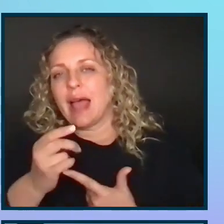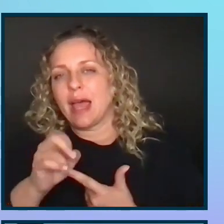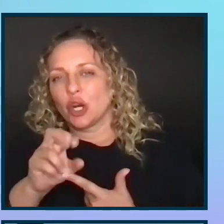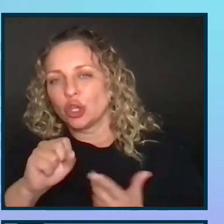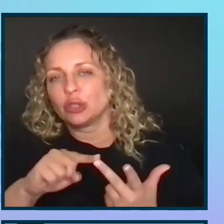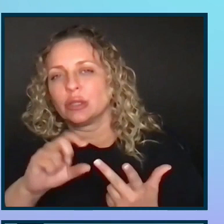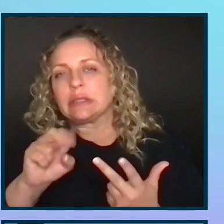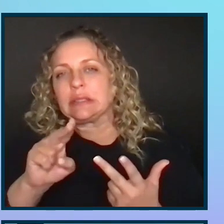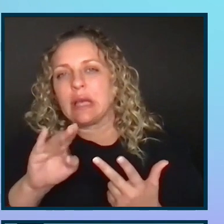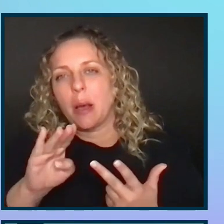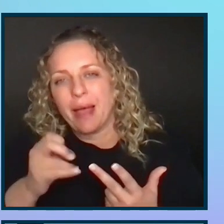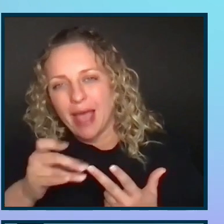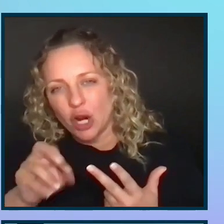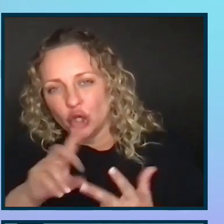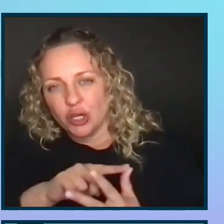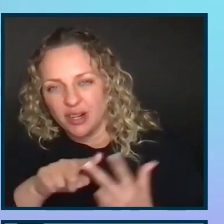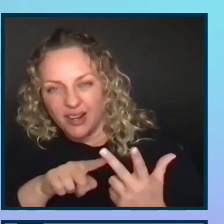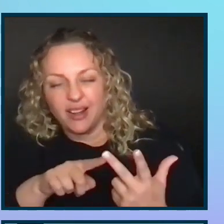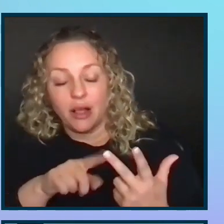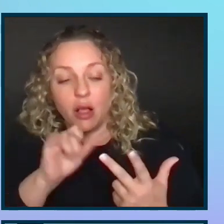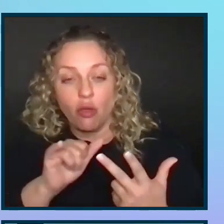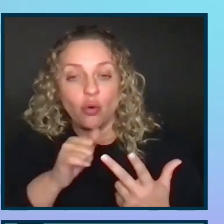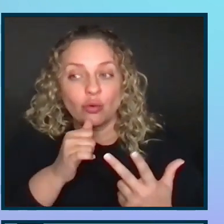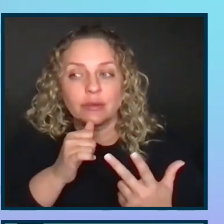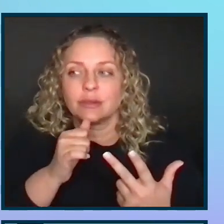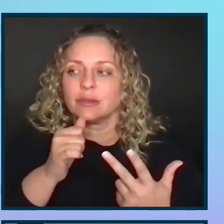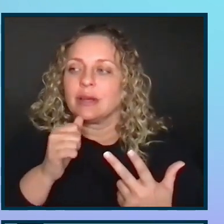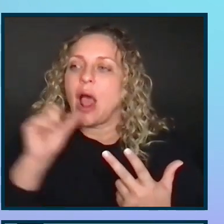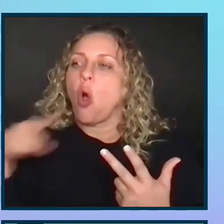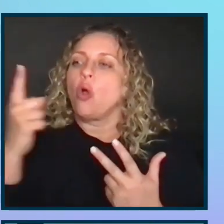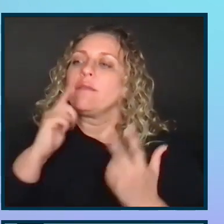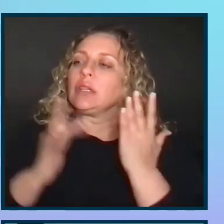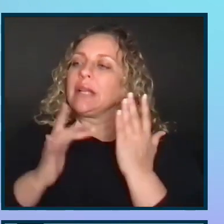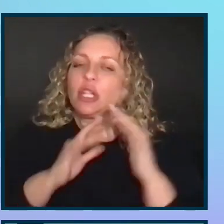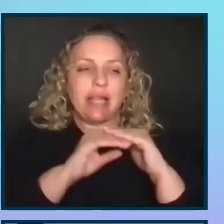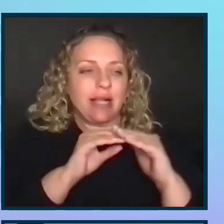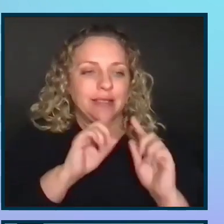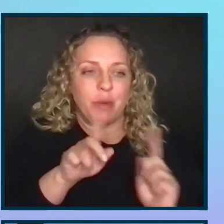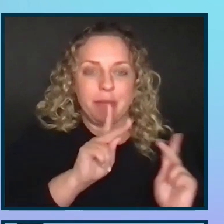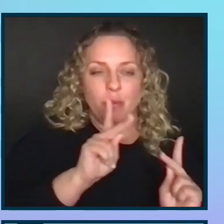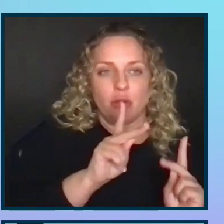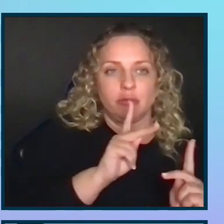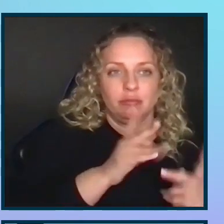to orient themselves throughout a page, but for anyone really to find their way as they're moving from page to page or dancing across experiences.